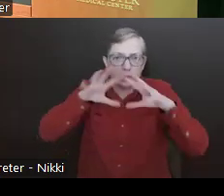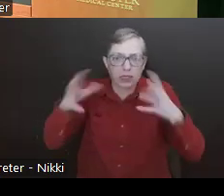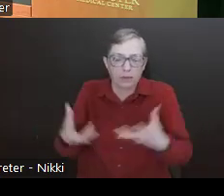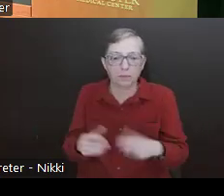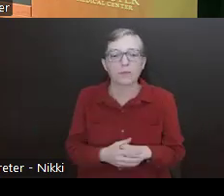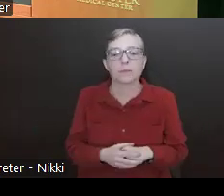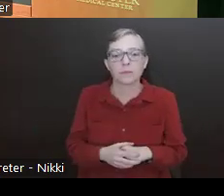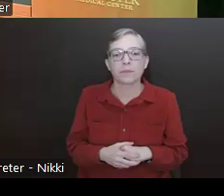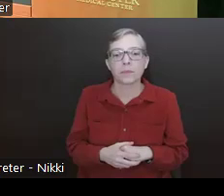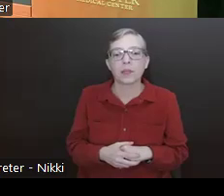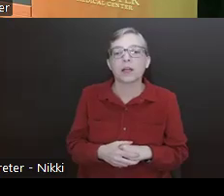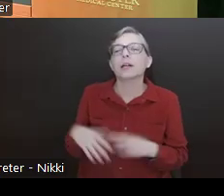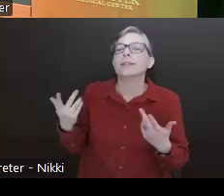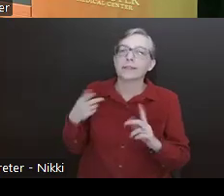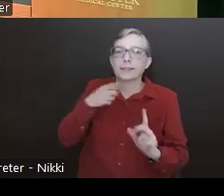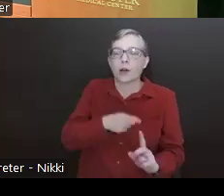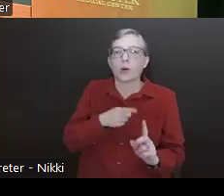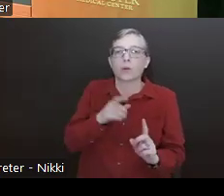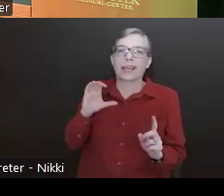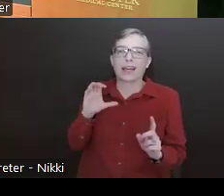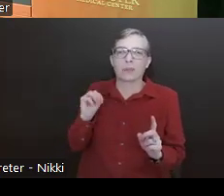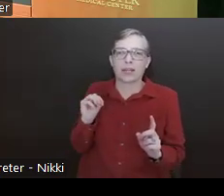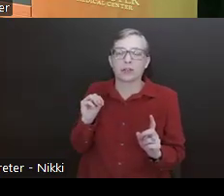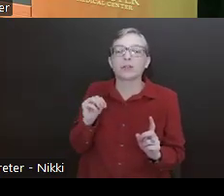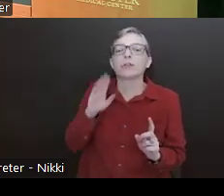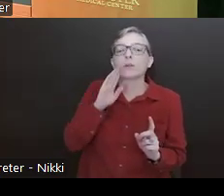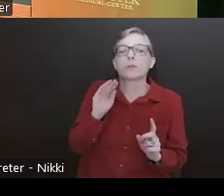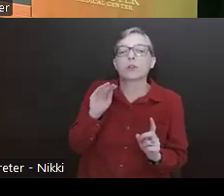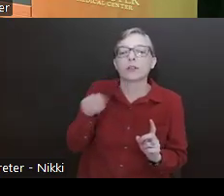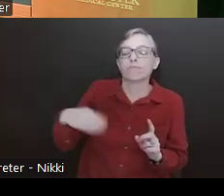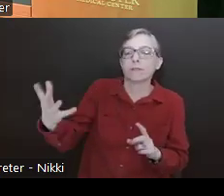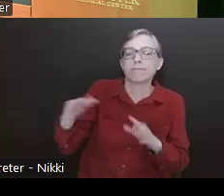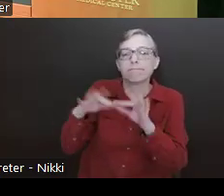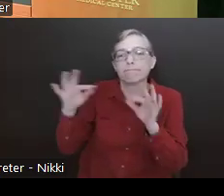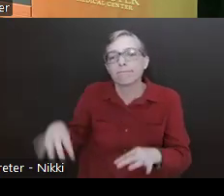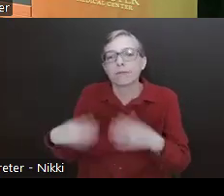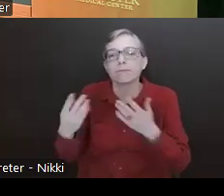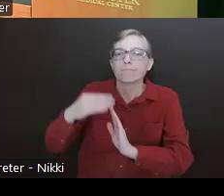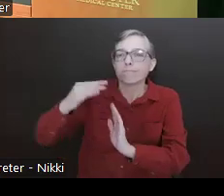people questionnaires monitor depression and anxiety severity uh they would then talk with a